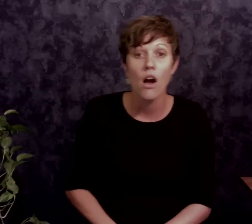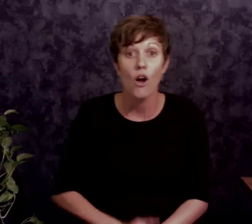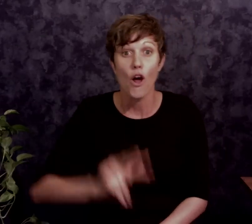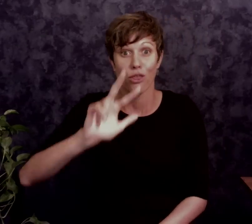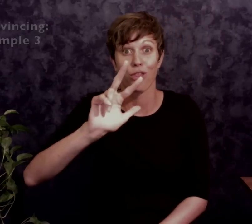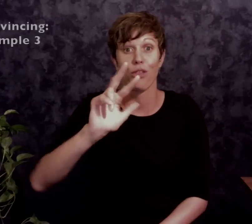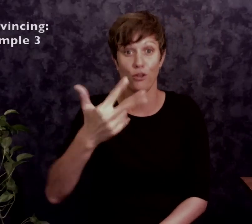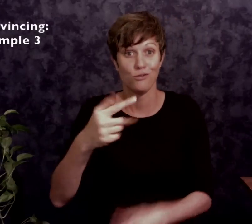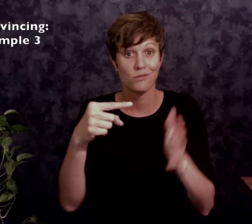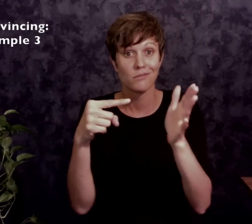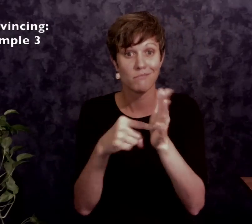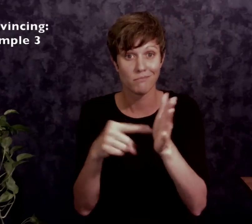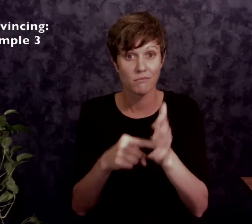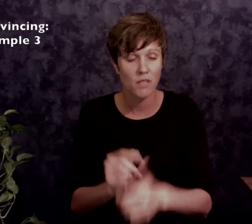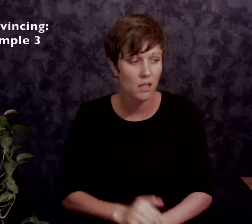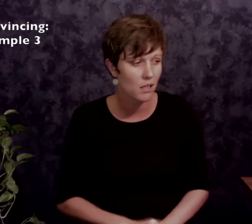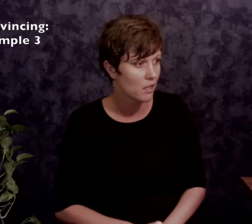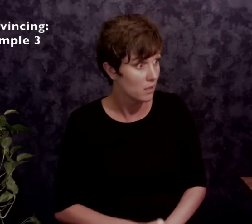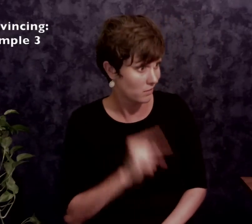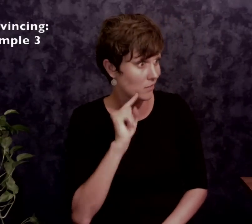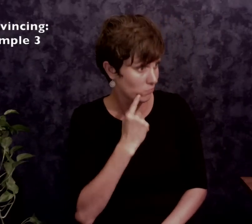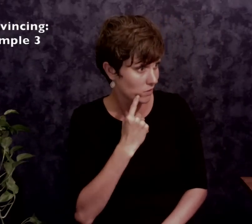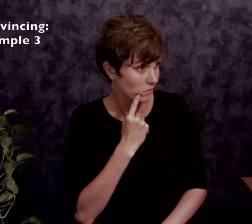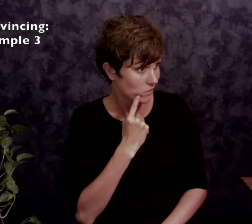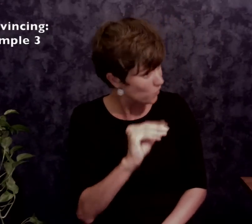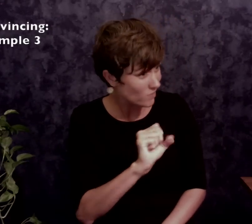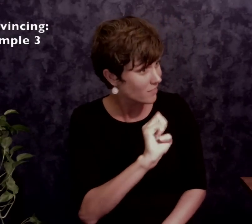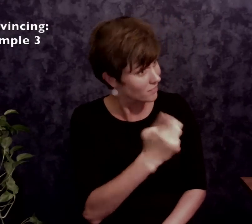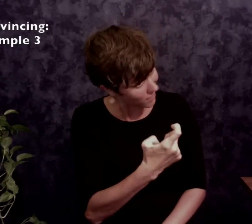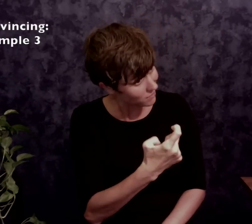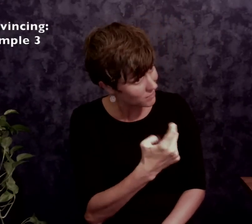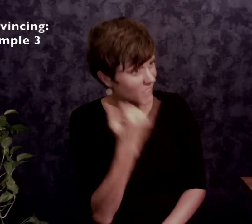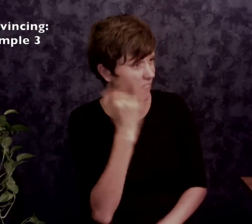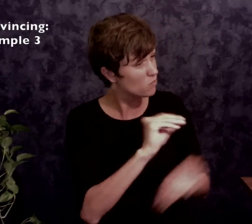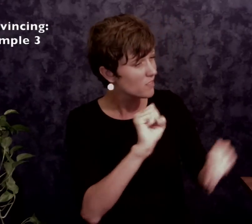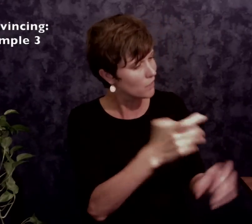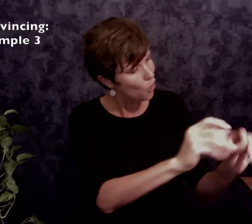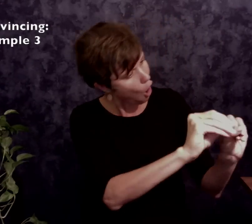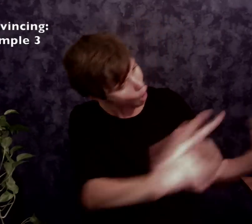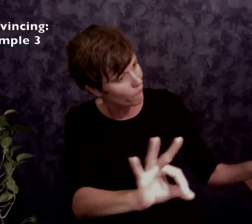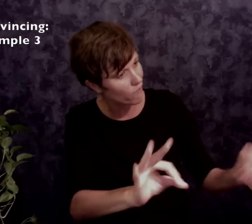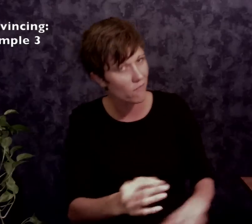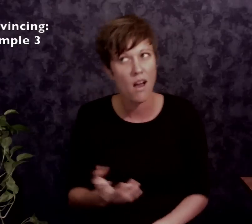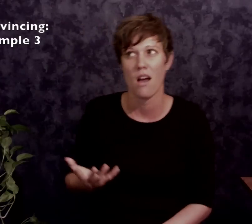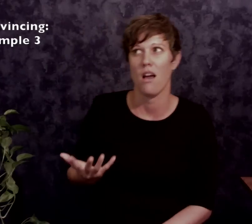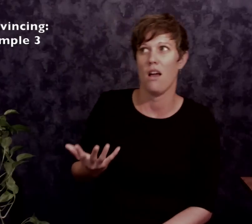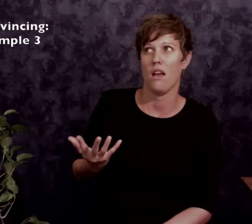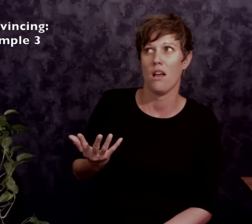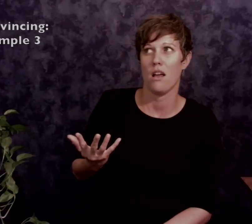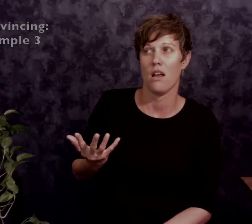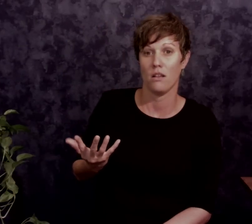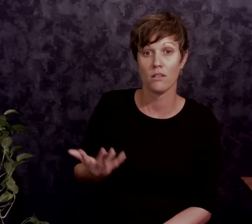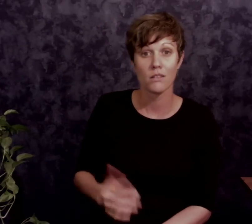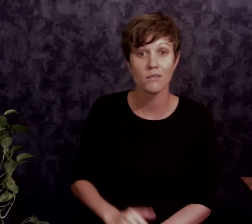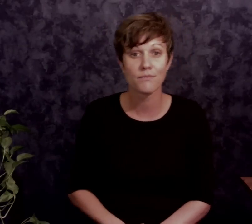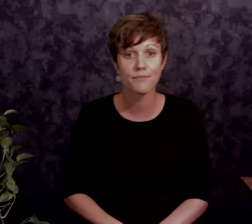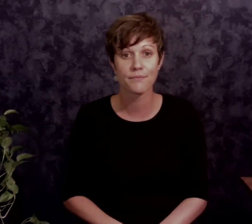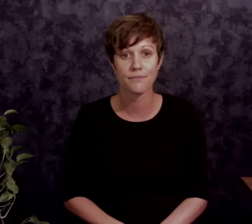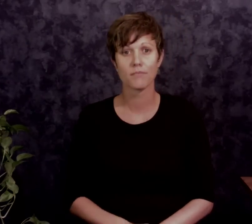Third example... Seriously? No sex? If you don’t have sex with me then we’re off! Uhh...